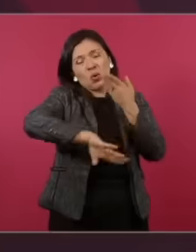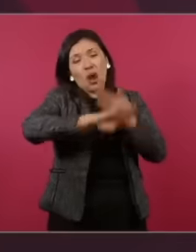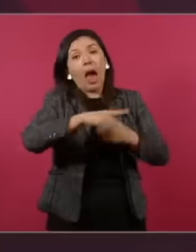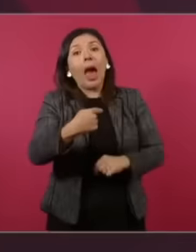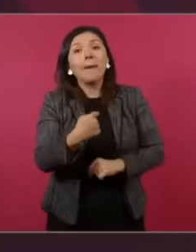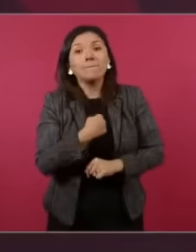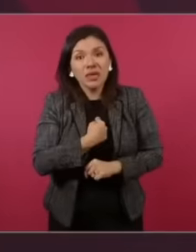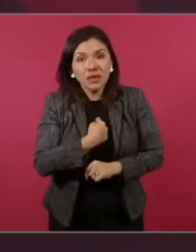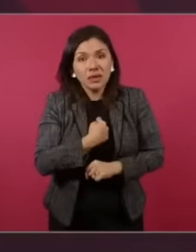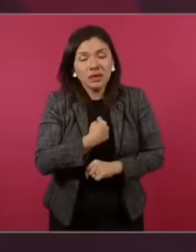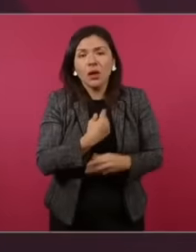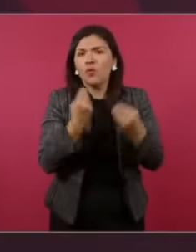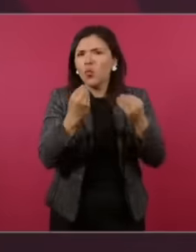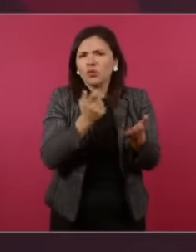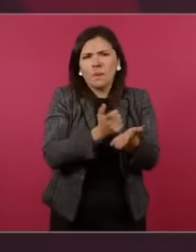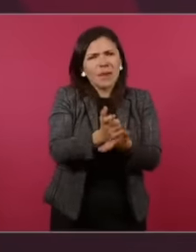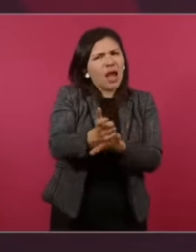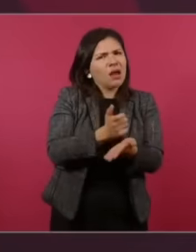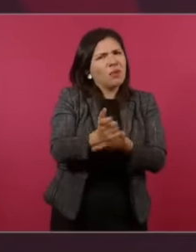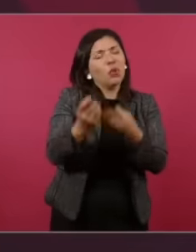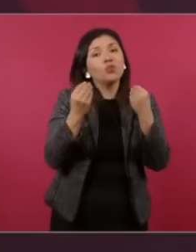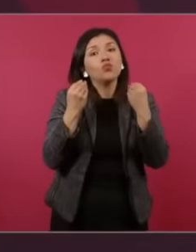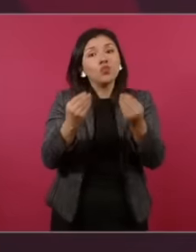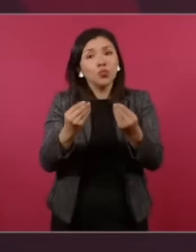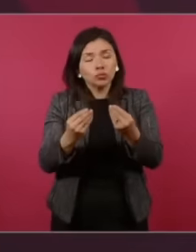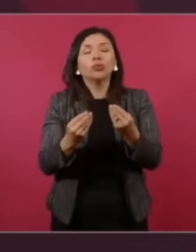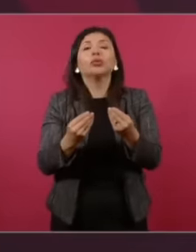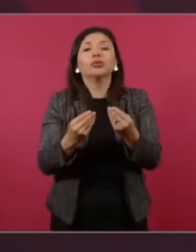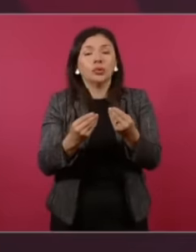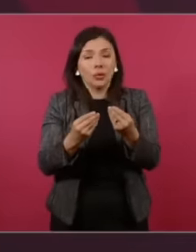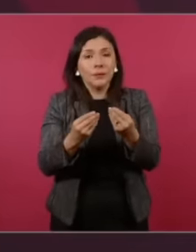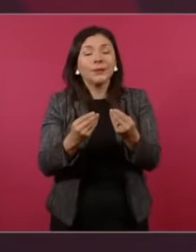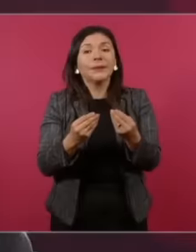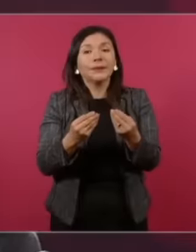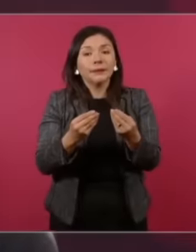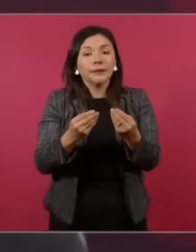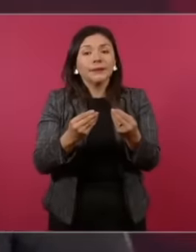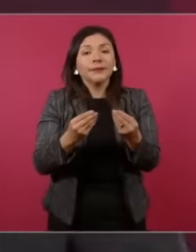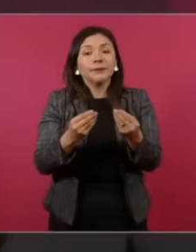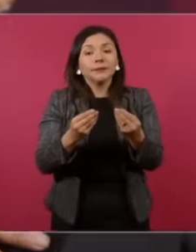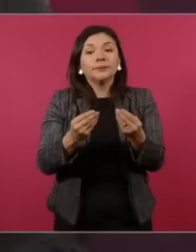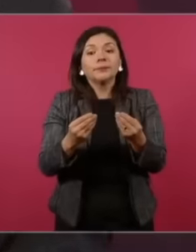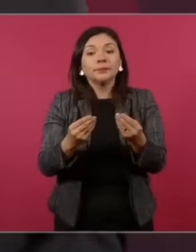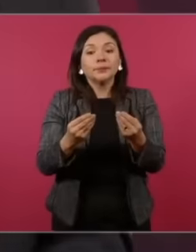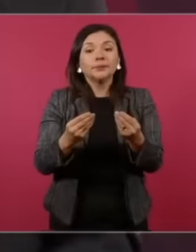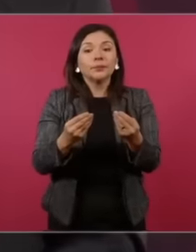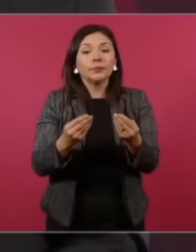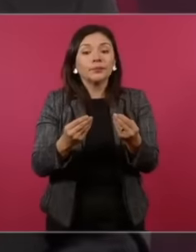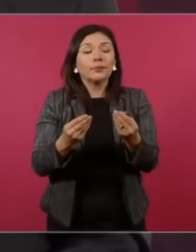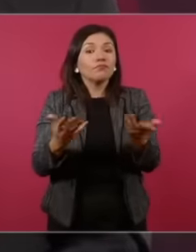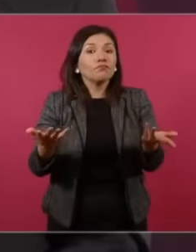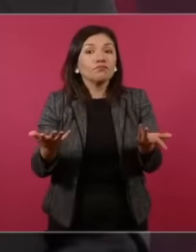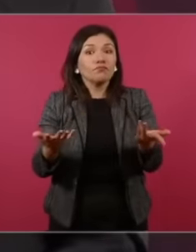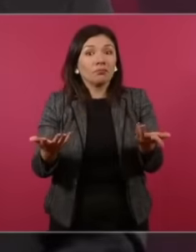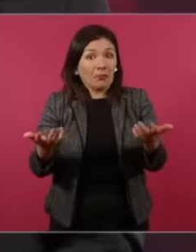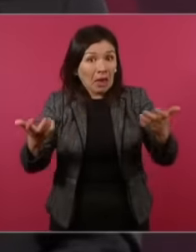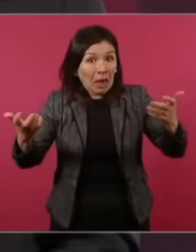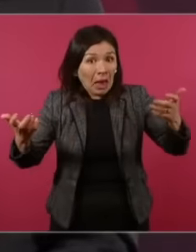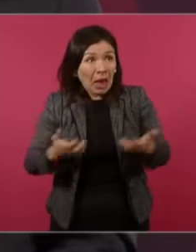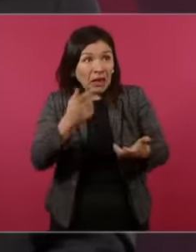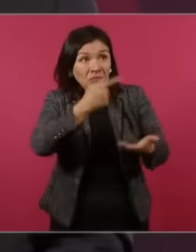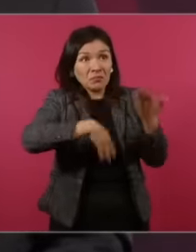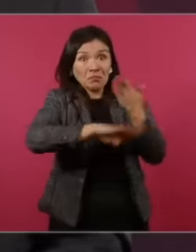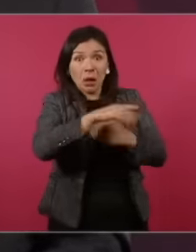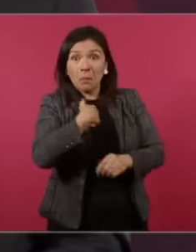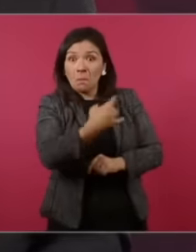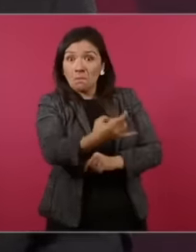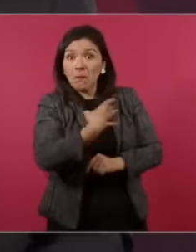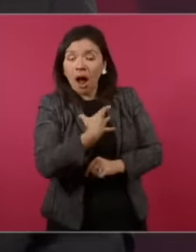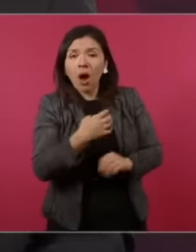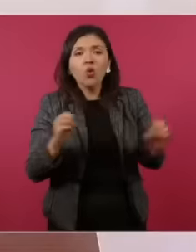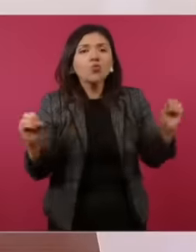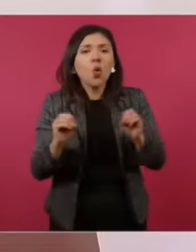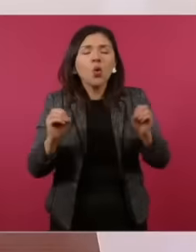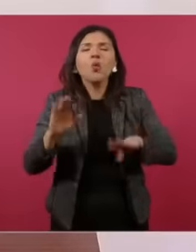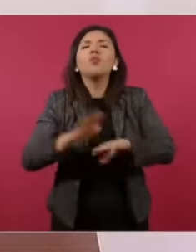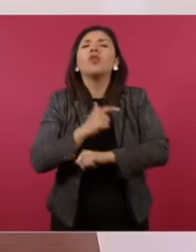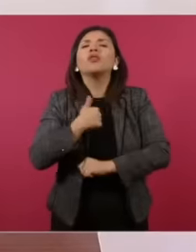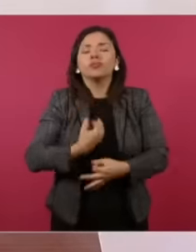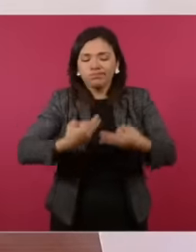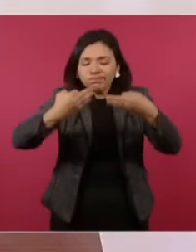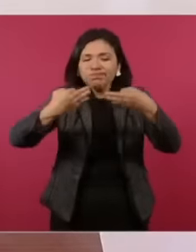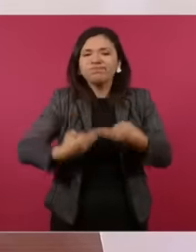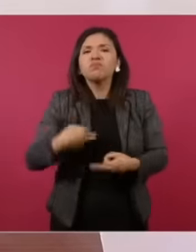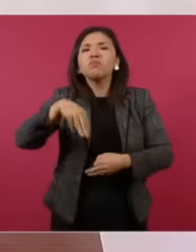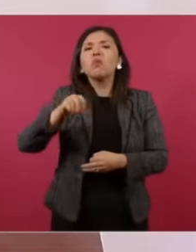a lot of money. That's true and they haven't achieved their goal. purpose because I have moral authority and because